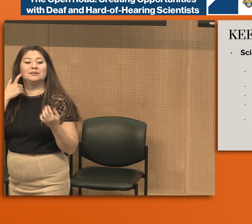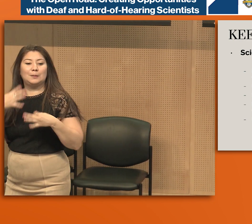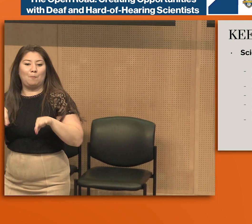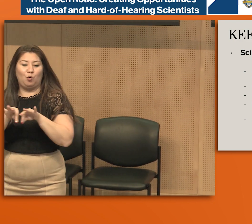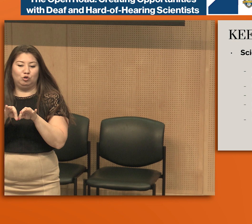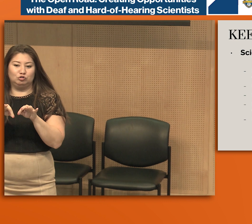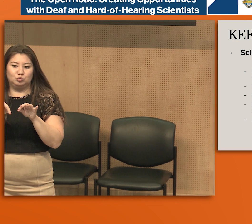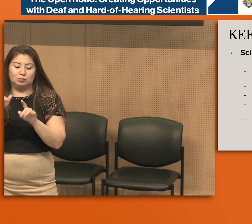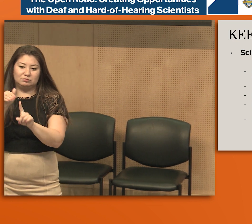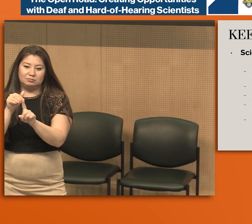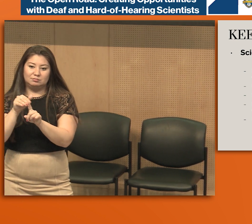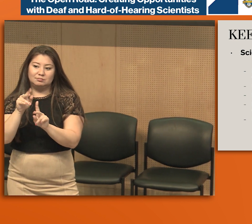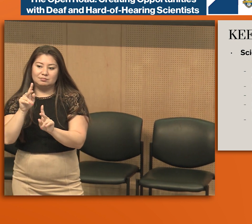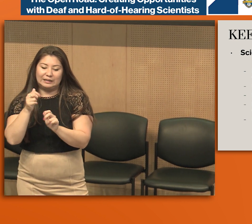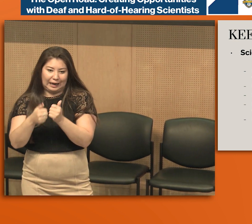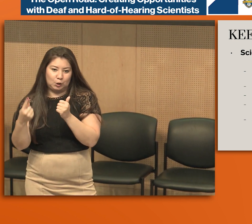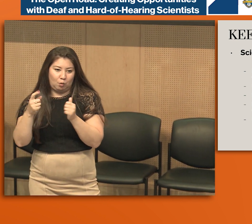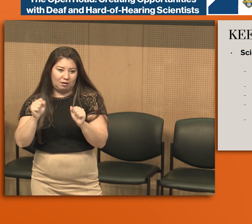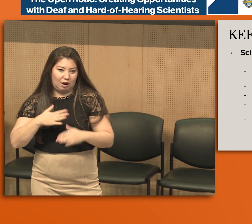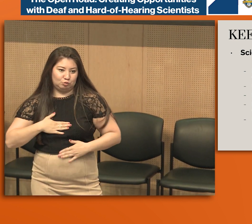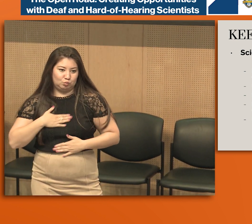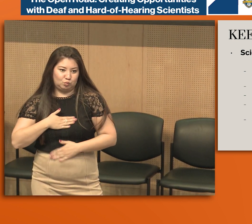to younger children who use ASL.